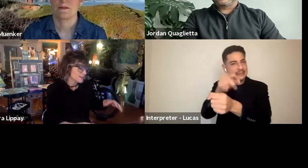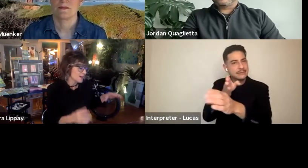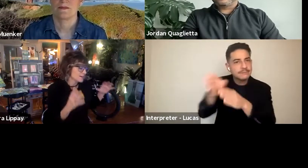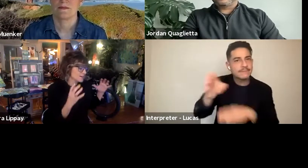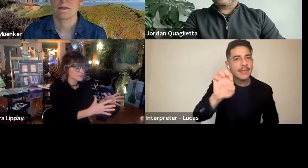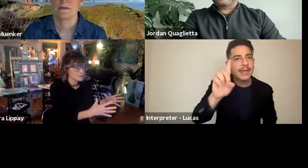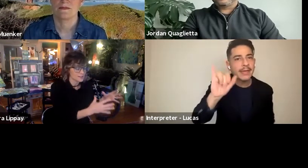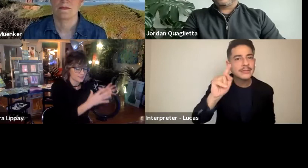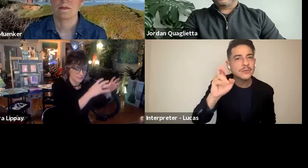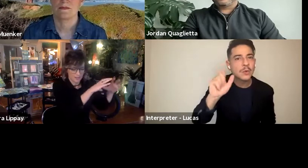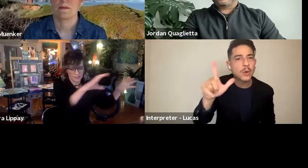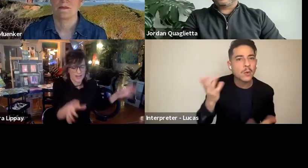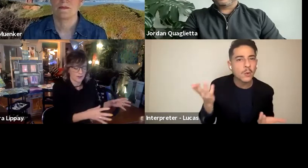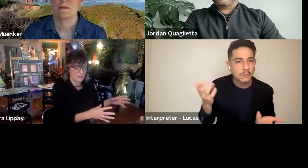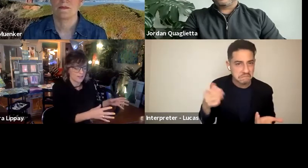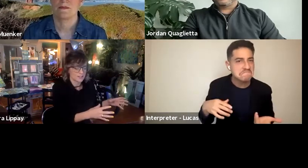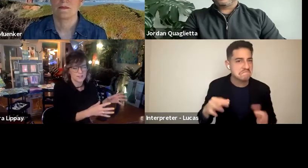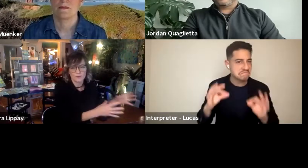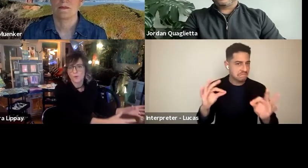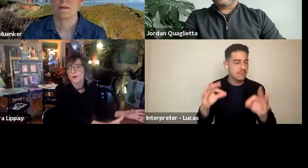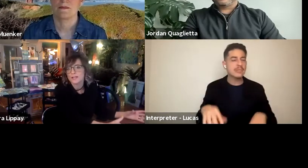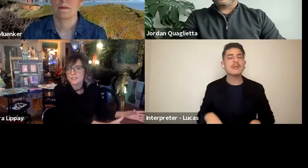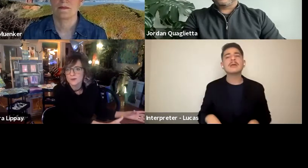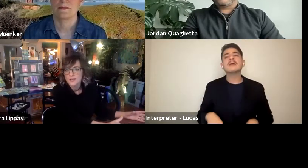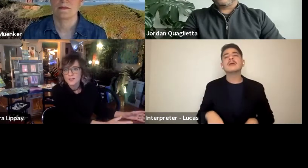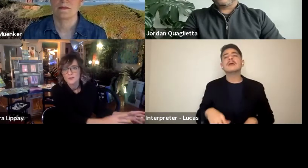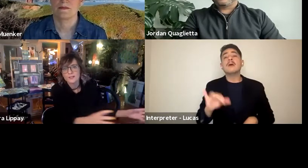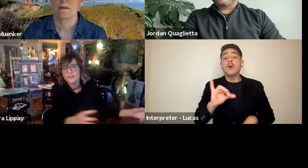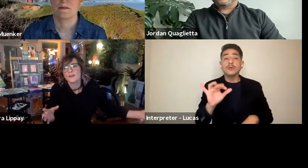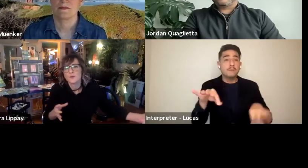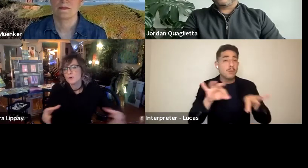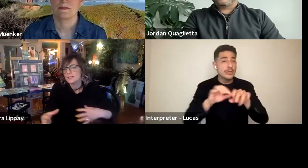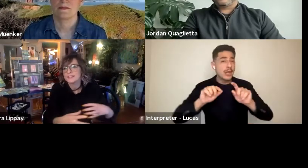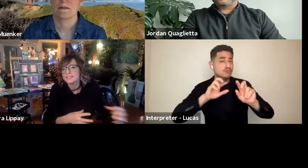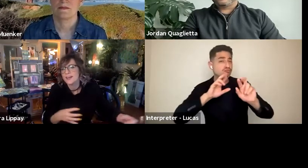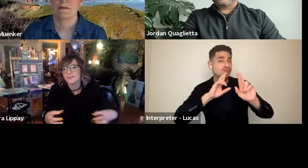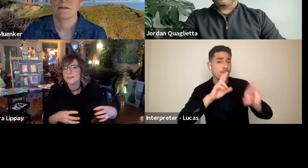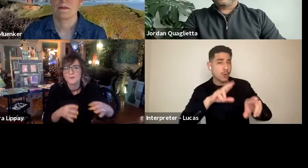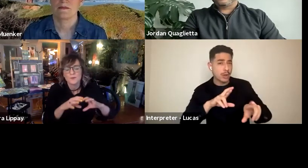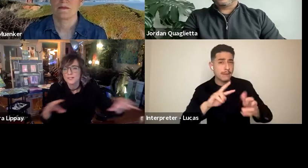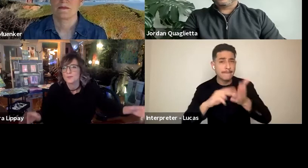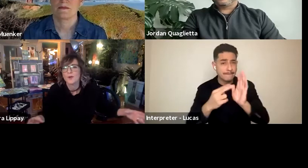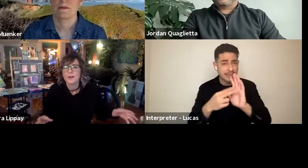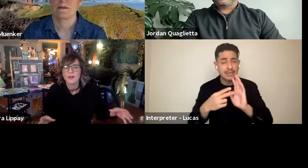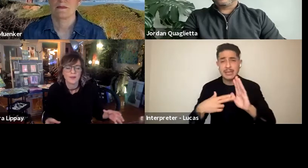And then on another layer of things you need reporting. So you're in there and you're putting things together and you're building a program.